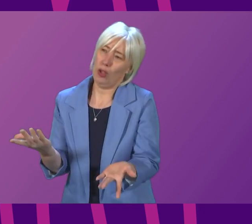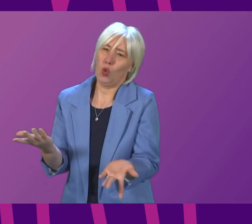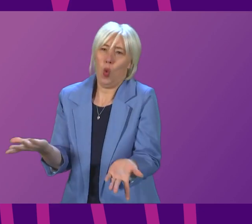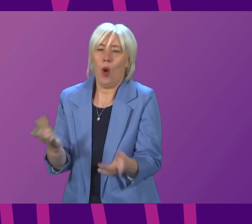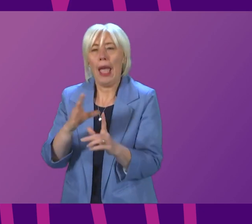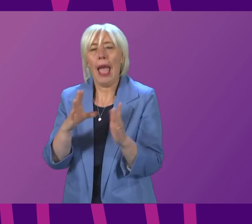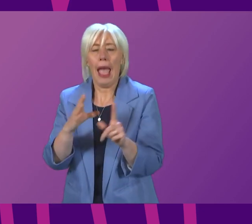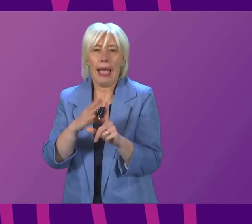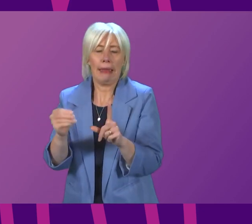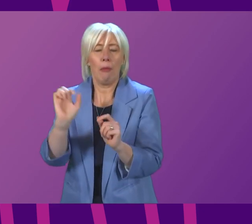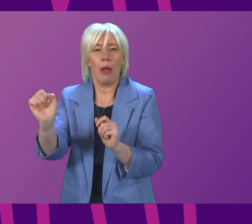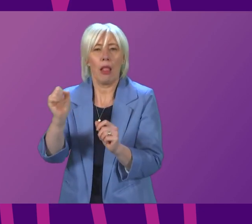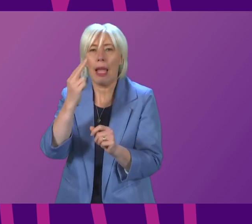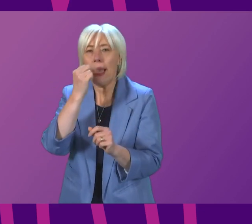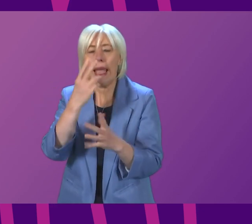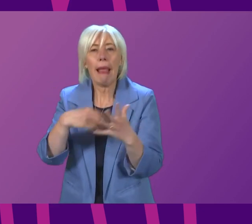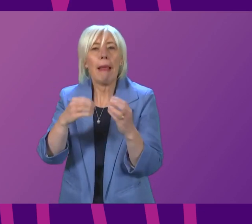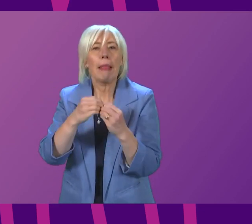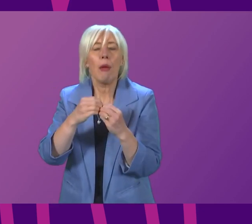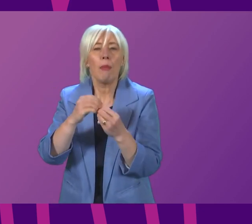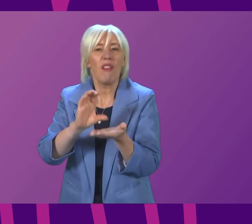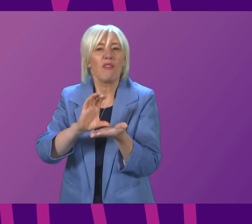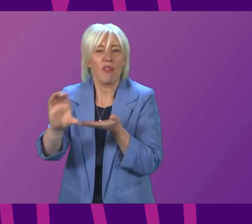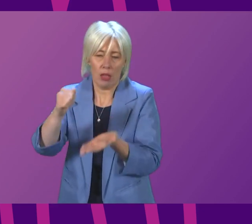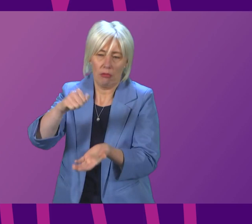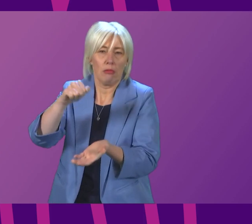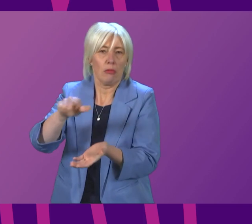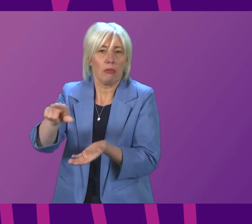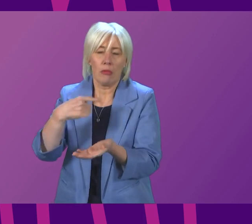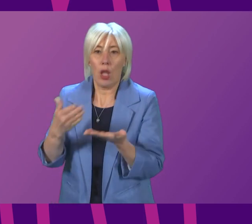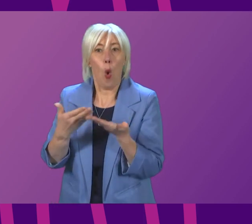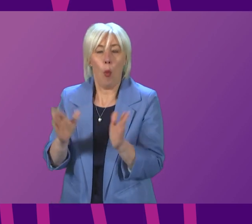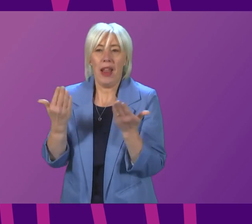The nightclub closure fund, for example, is open for applications.